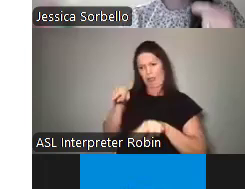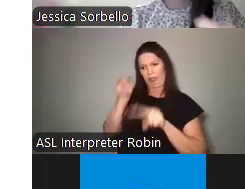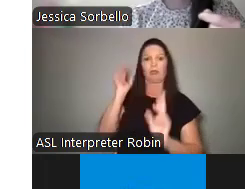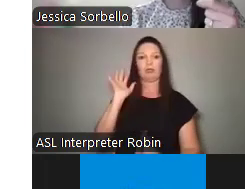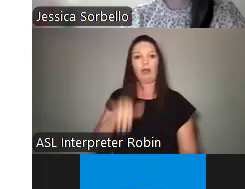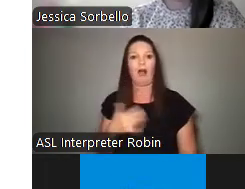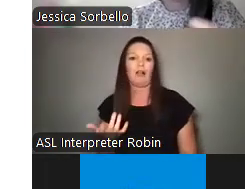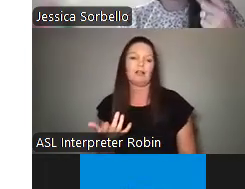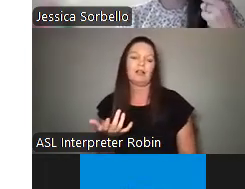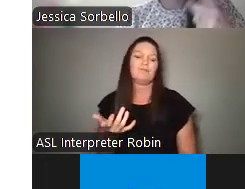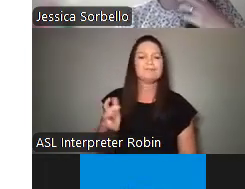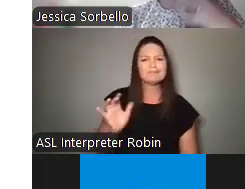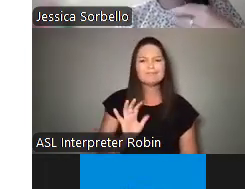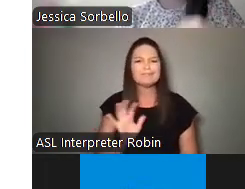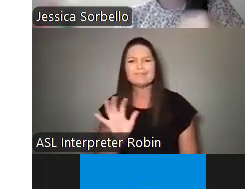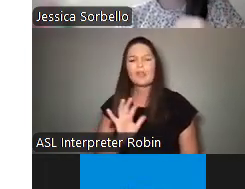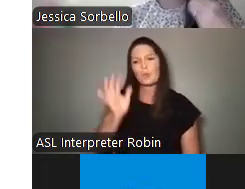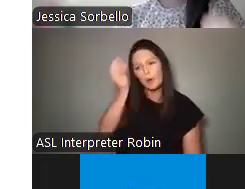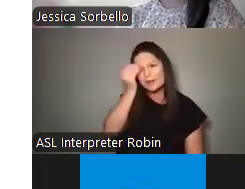need, please pass it on. Don't ask for them to give it back